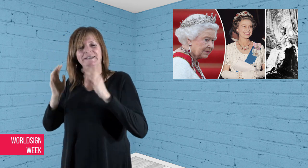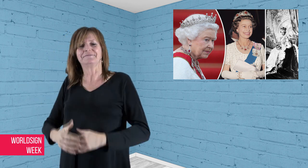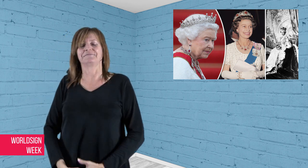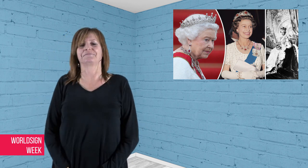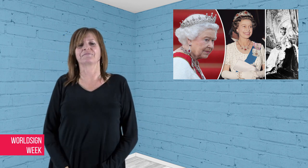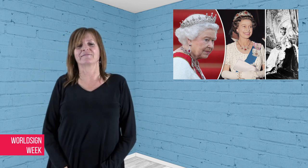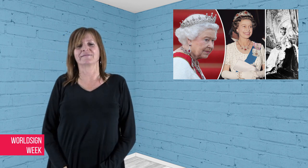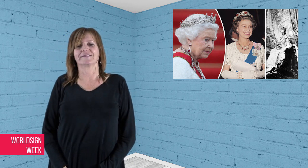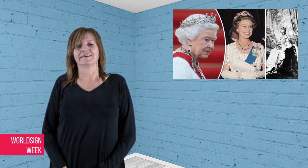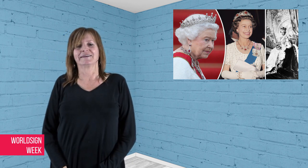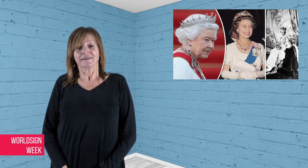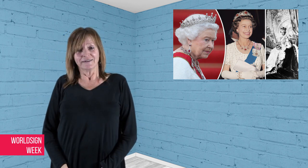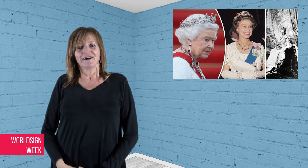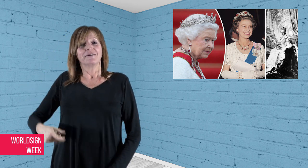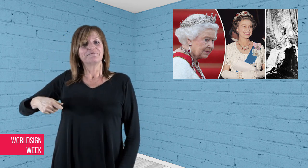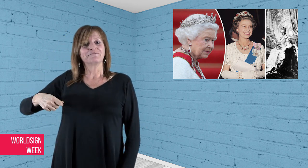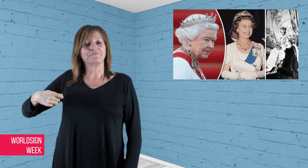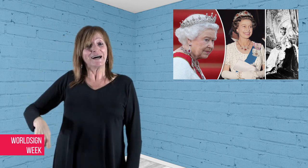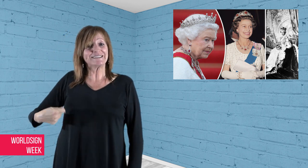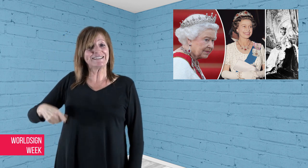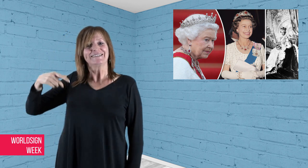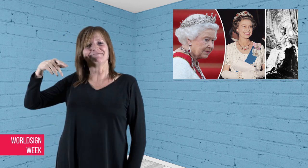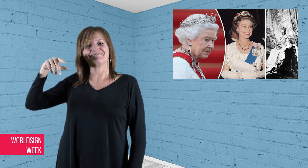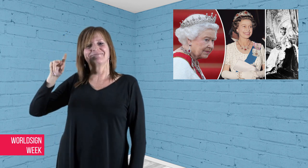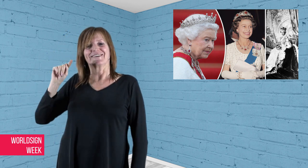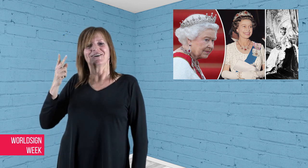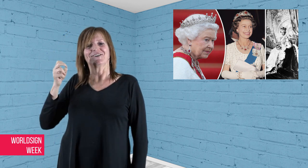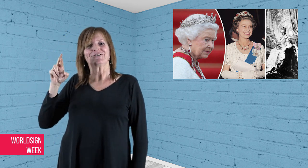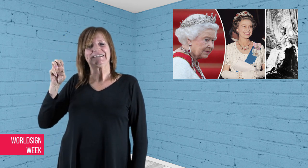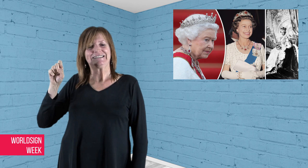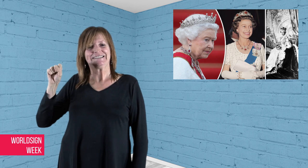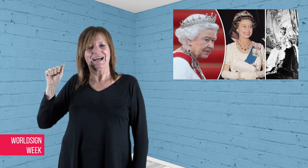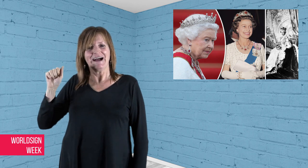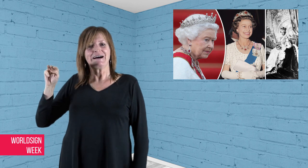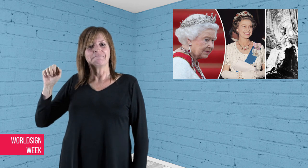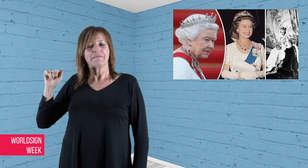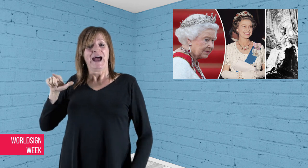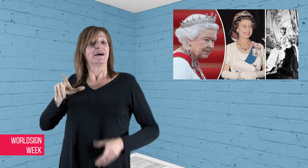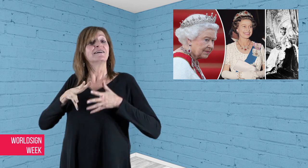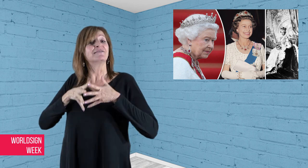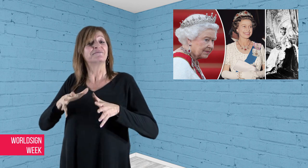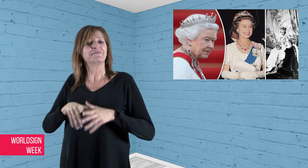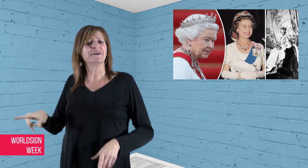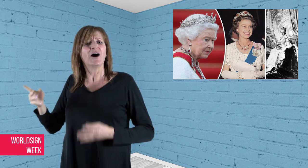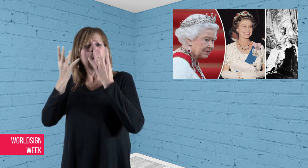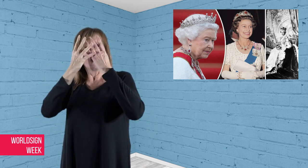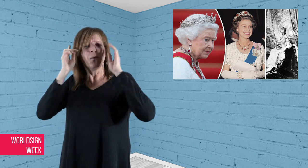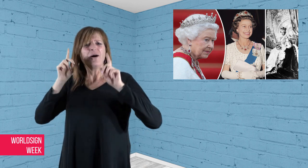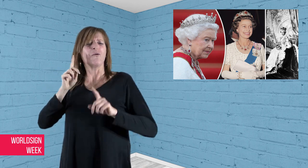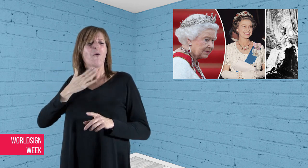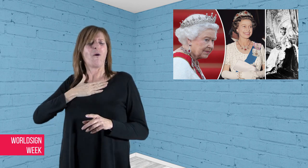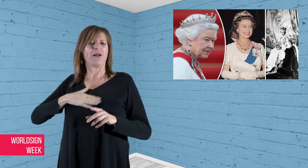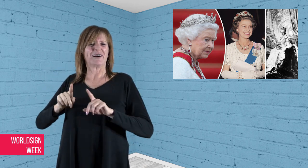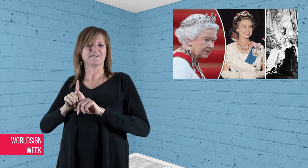central park in the capital city London. Prime Minister Theresa May